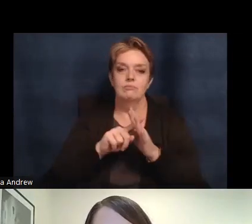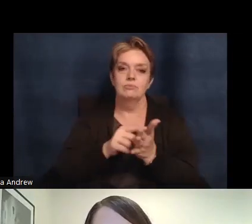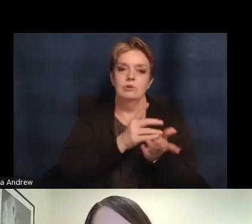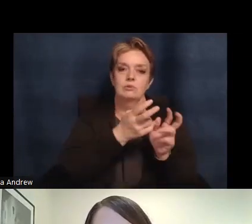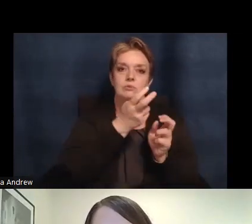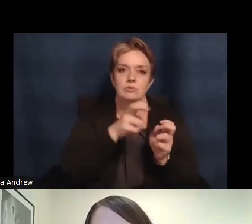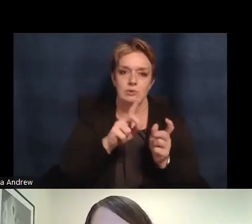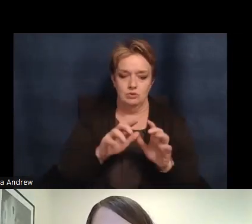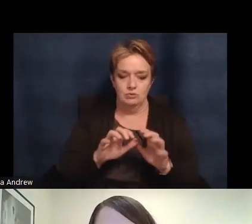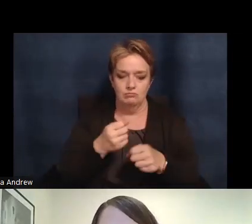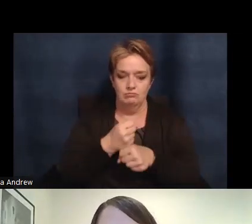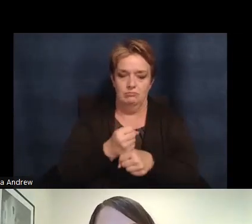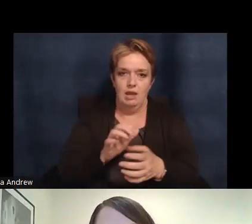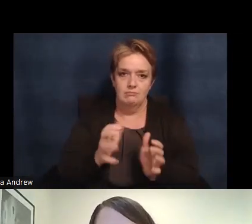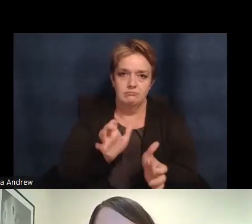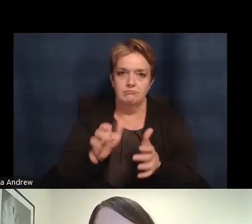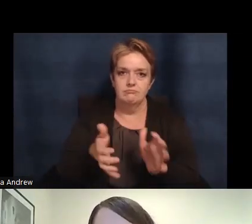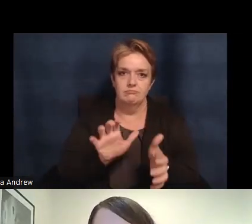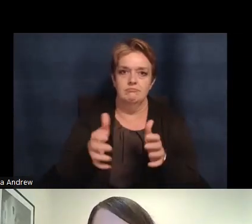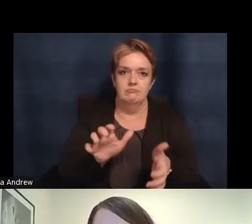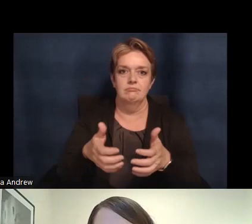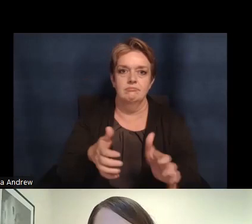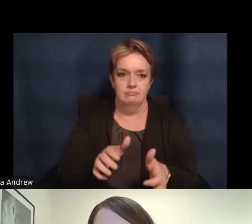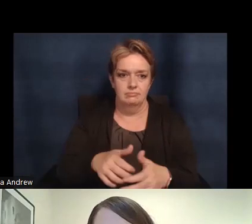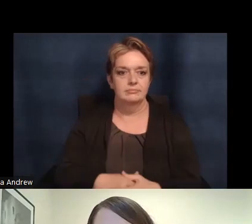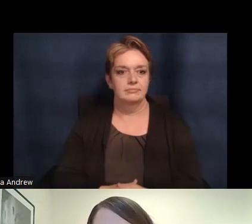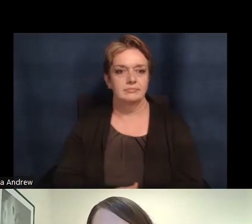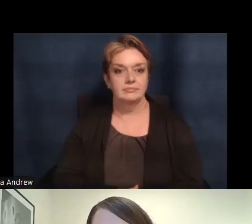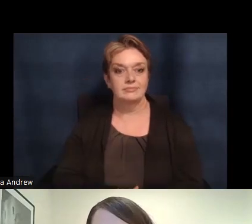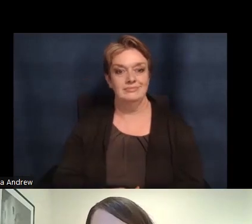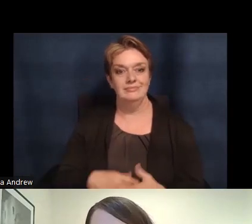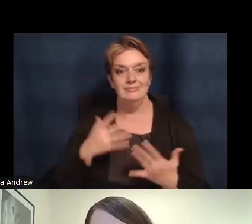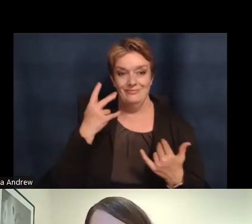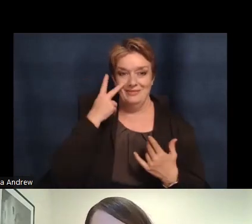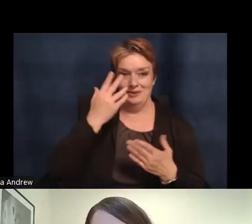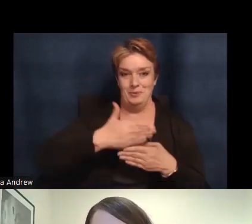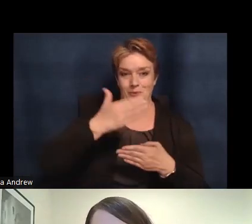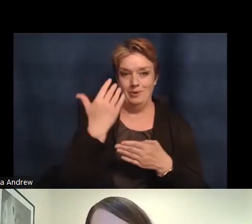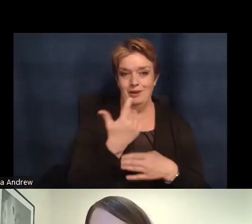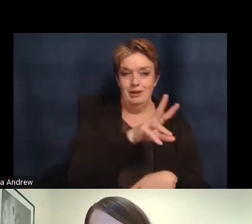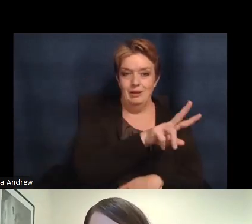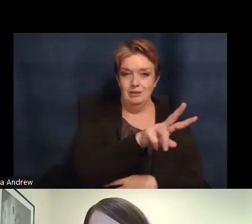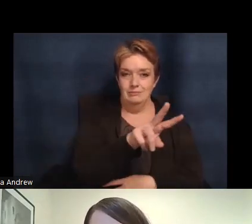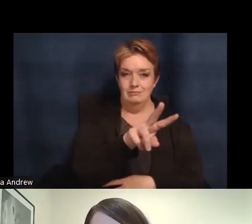And from here is when you really get to take in this incredible view.